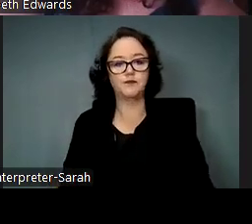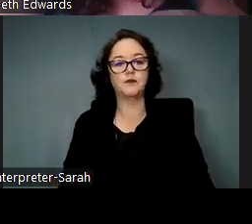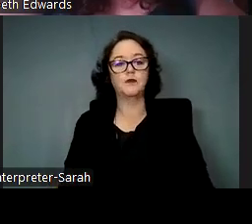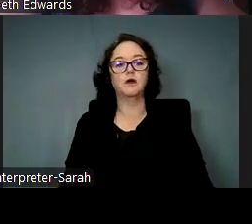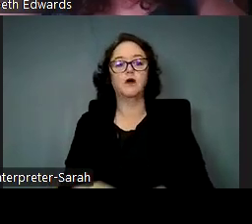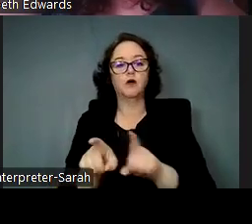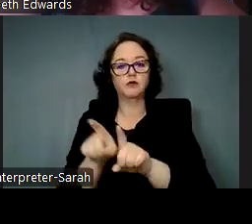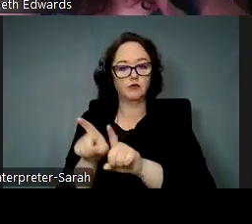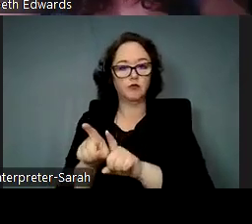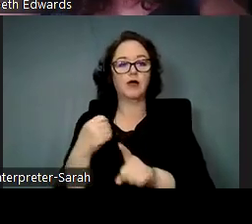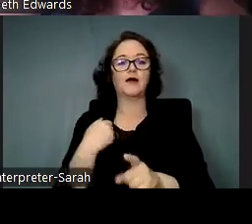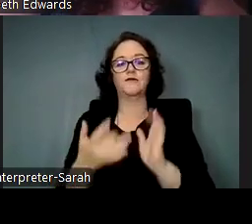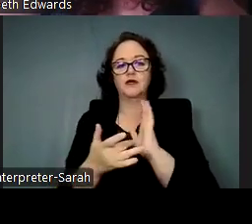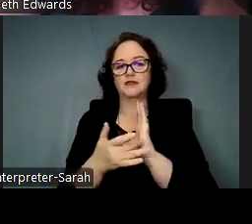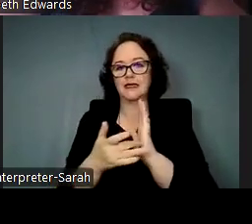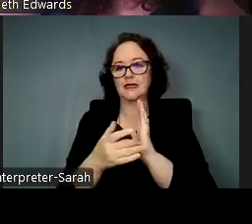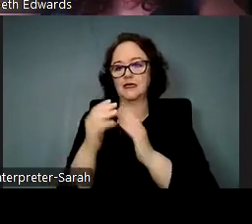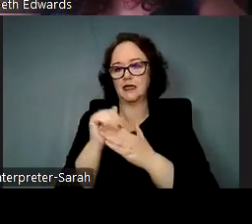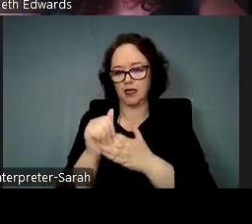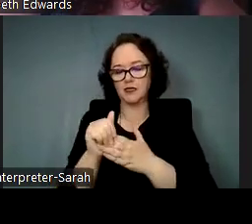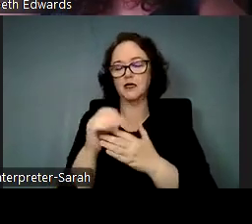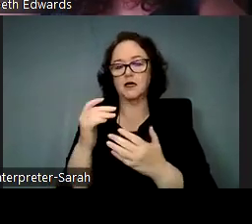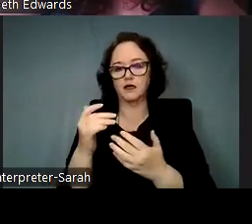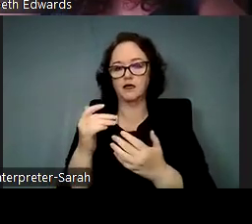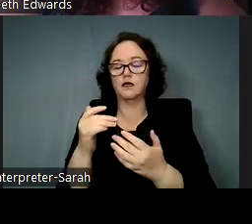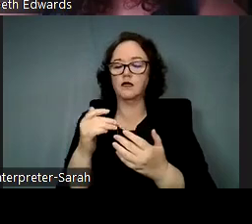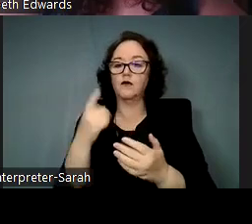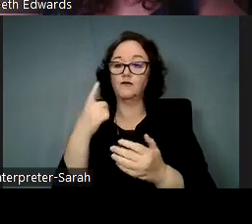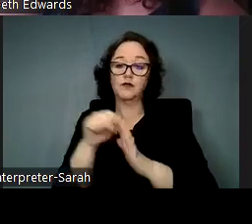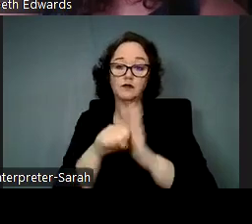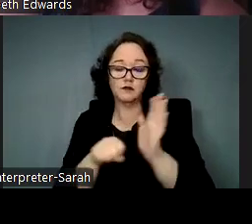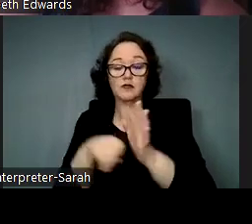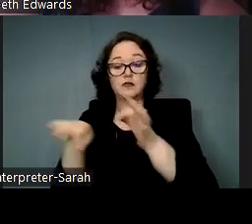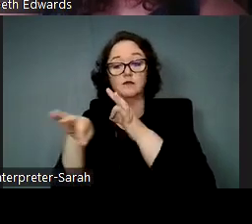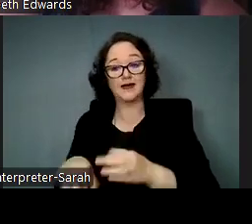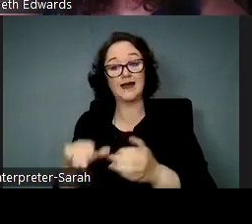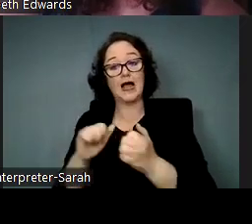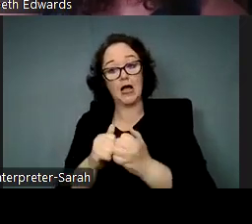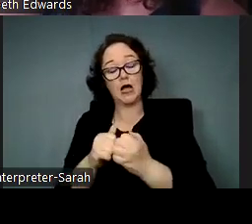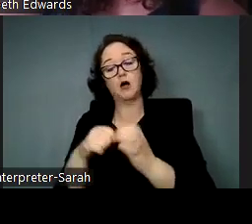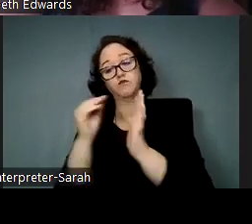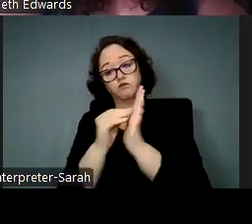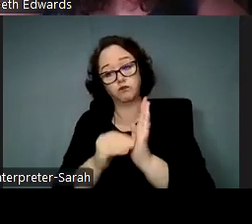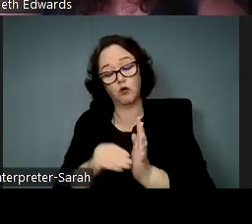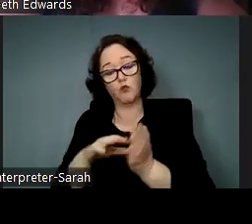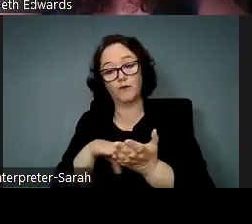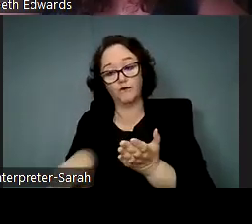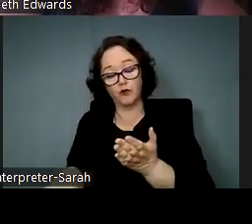manual for states about how they're supposed to fill out the waiver, and what are the guidelines or review criteria